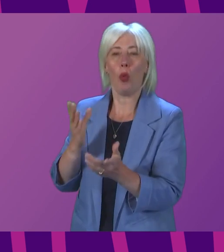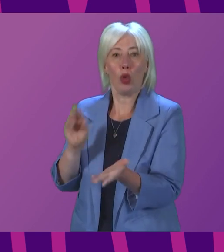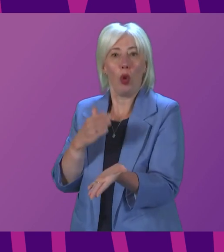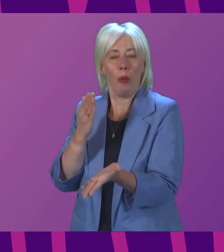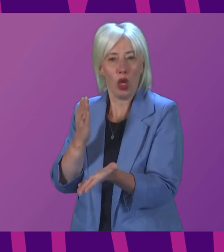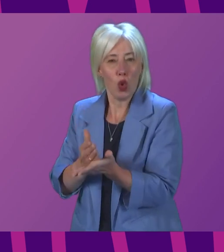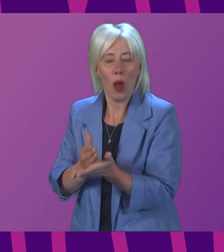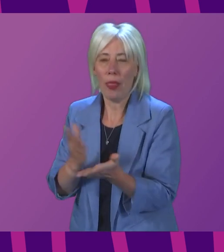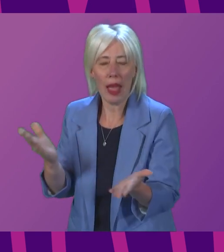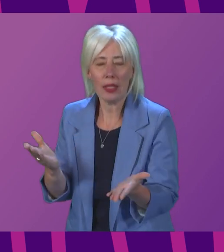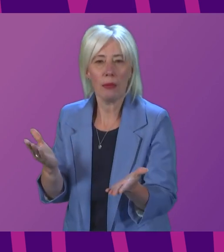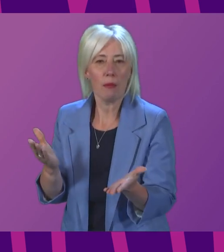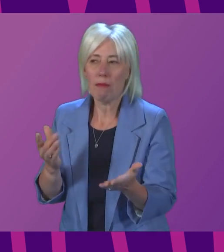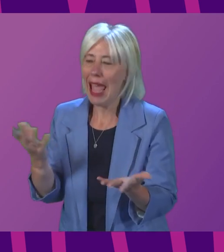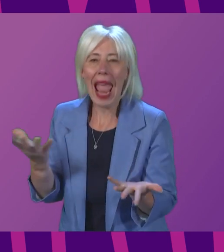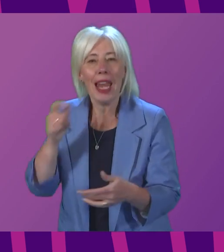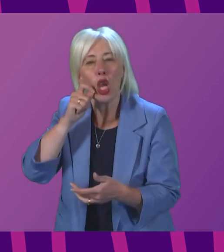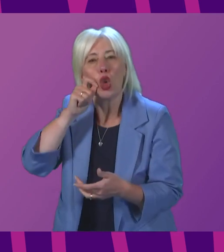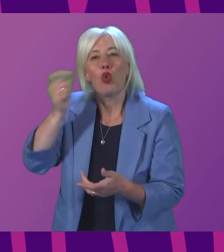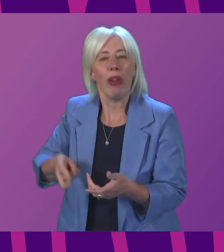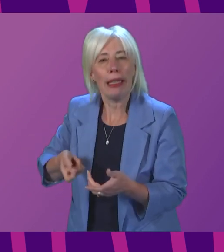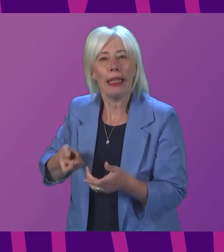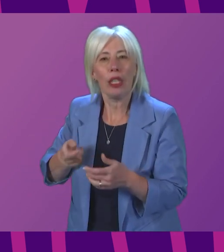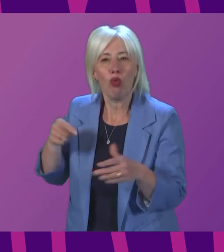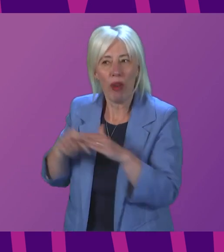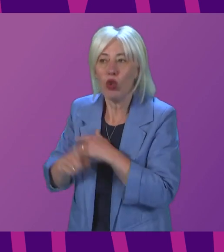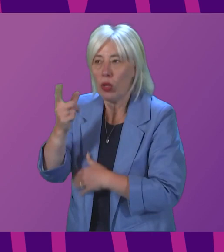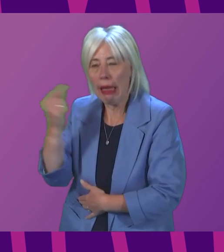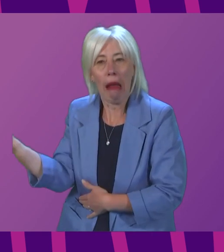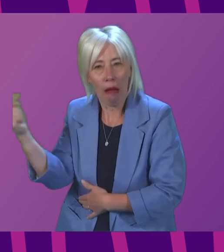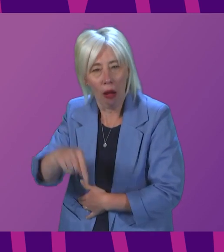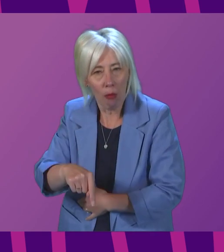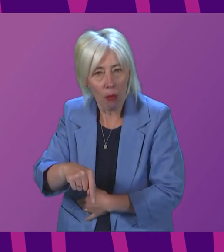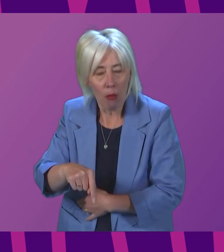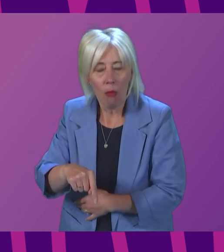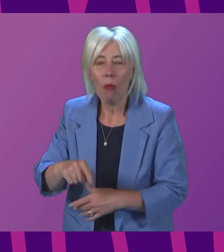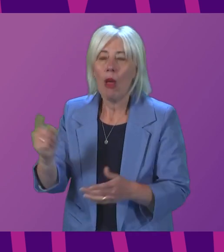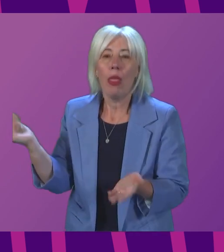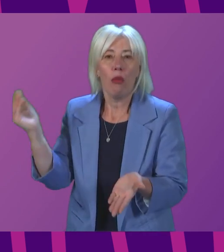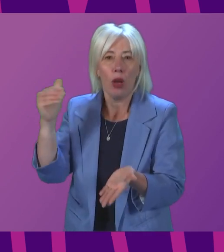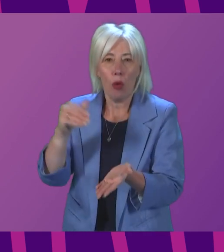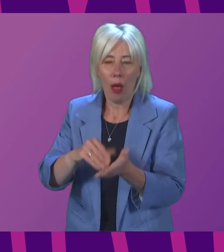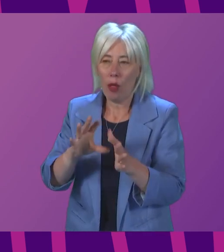ability of Ukrainian refugees to come here and to ensure that we can operate in a holistic way.